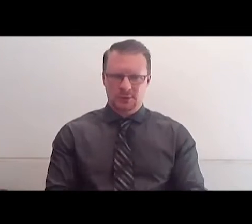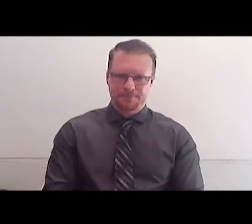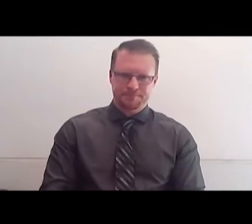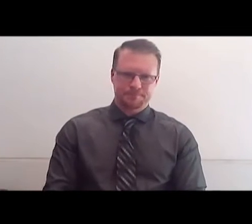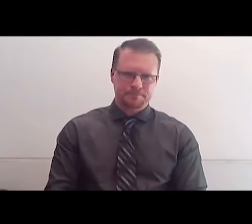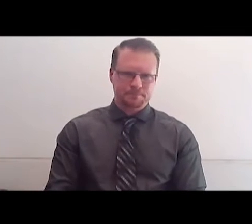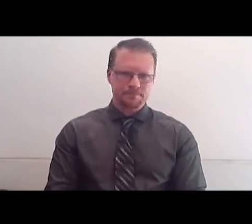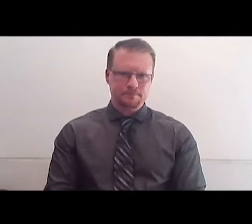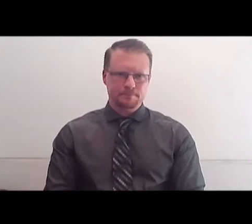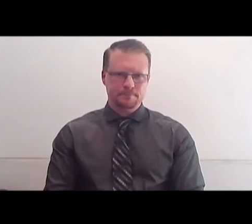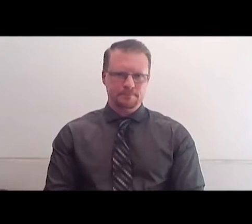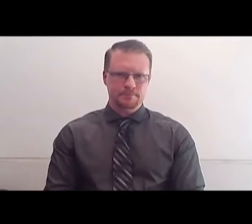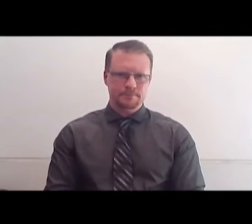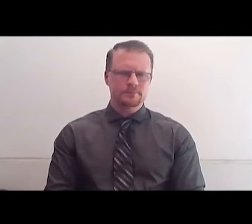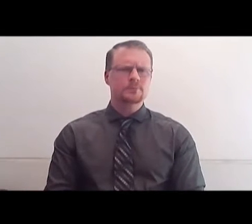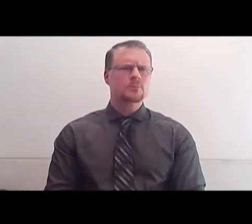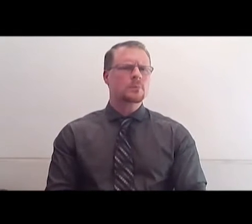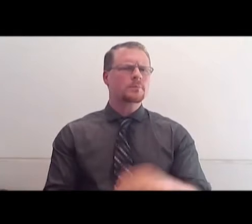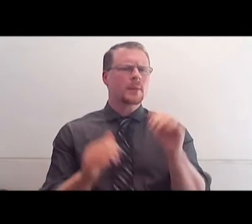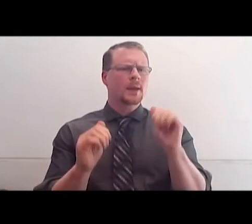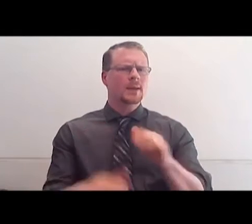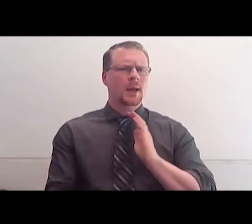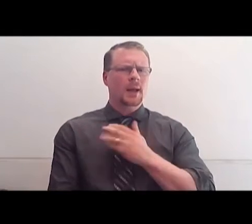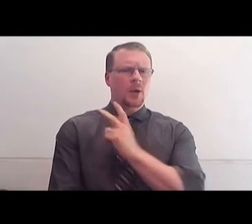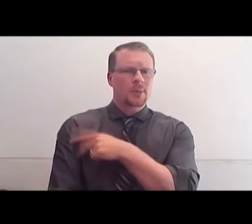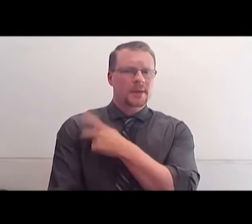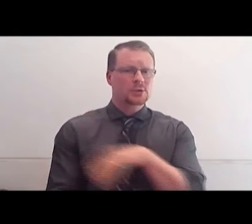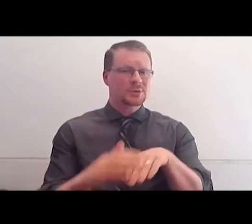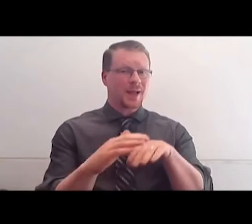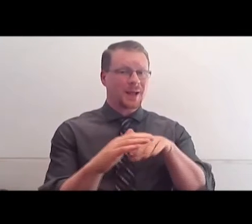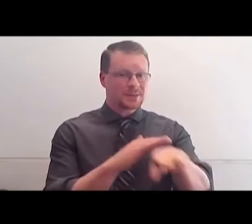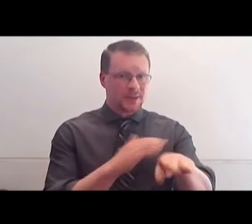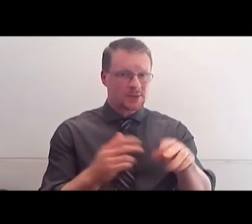and how they identify and how they connect with these issues.